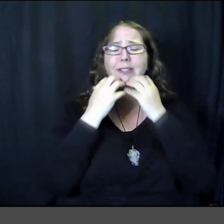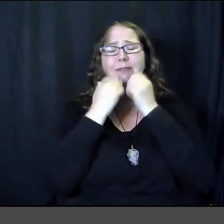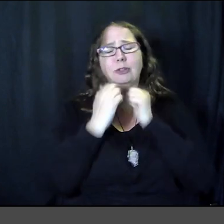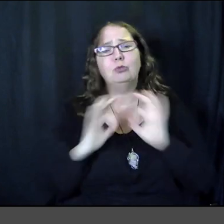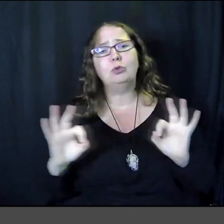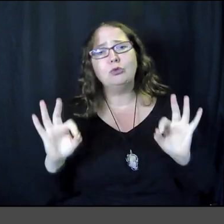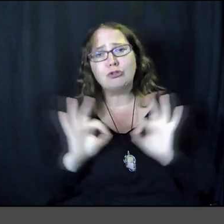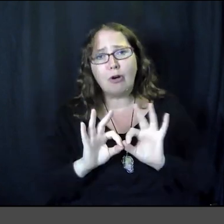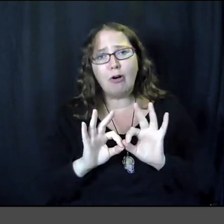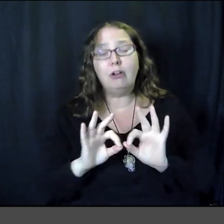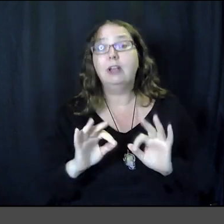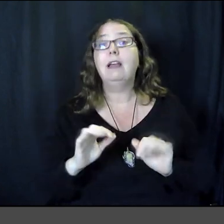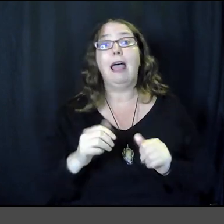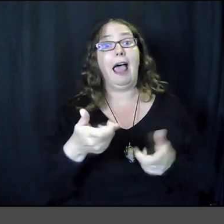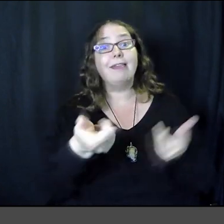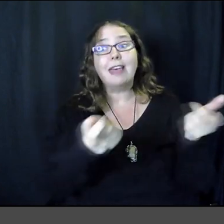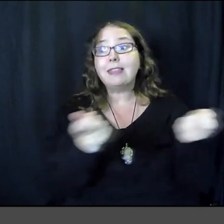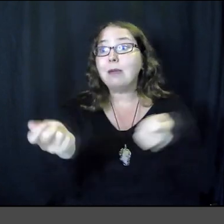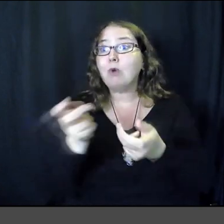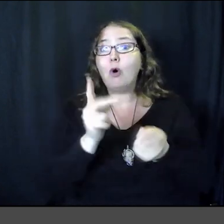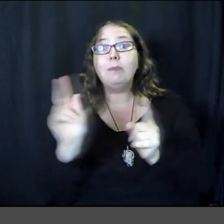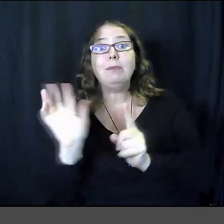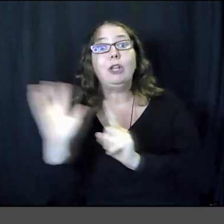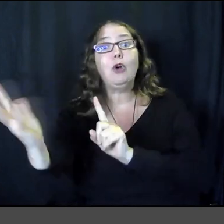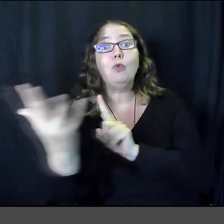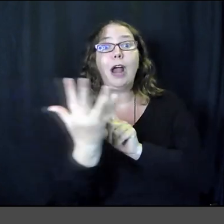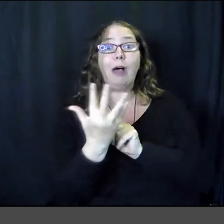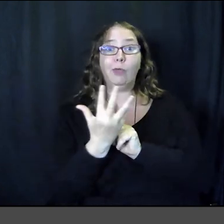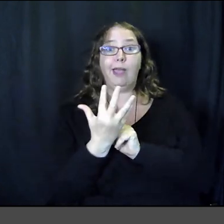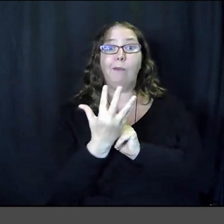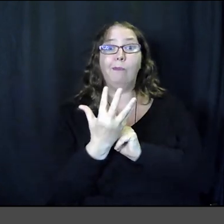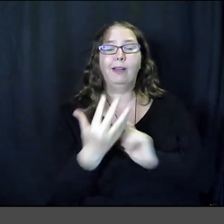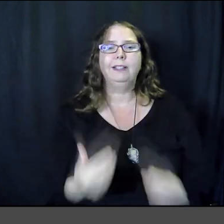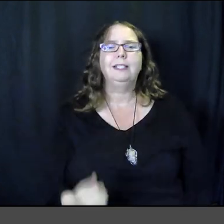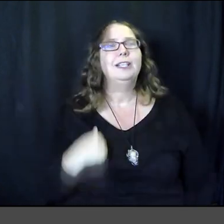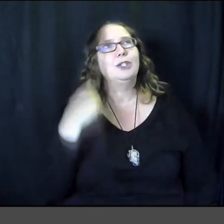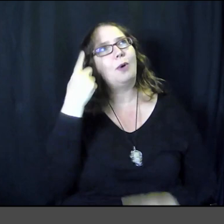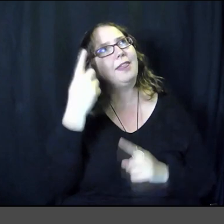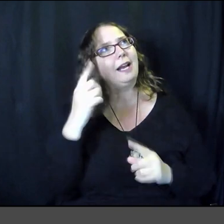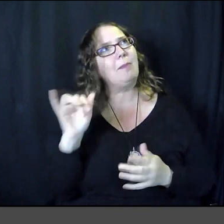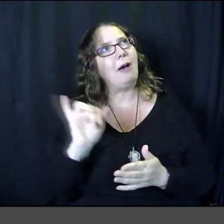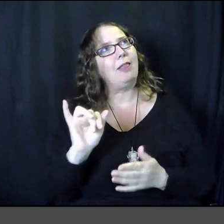SO I THINK ABOUT E.D MOREL IN IN IN IN BELGIUM,